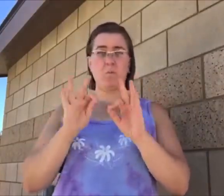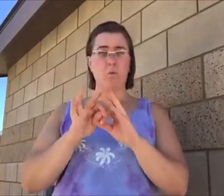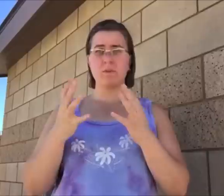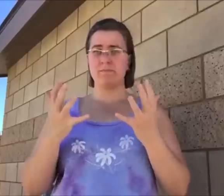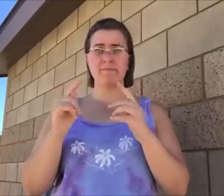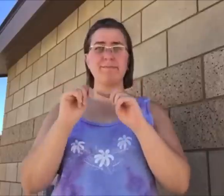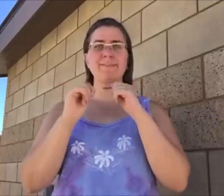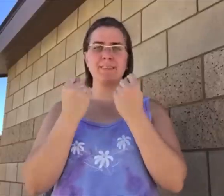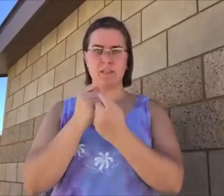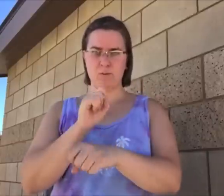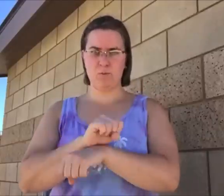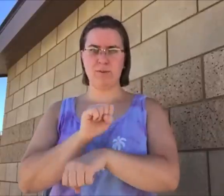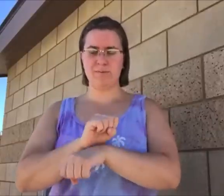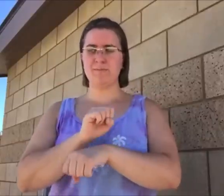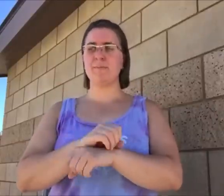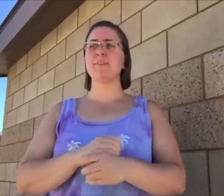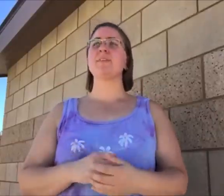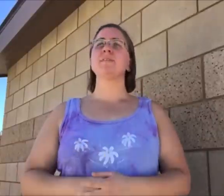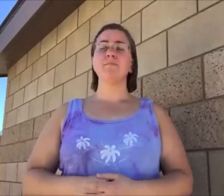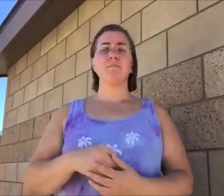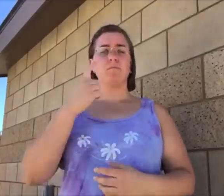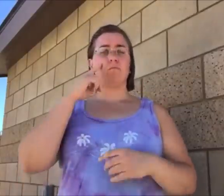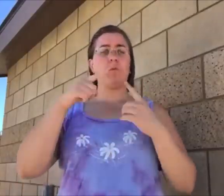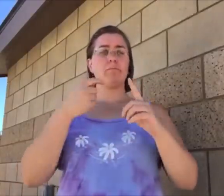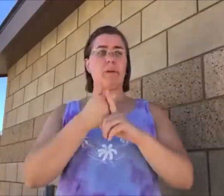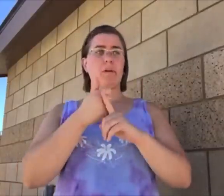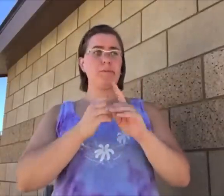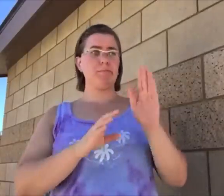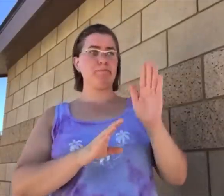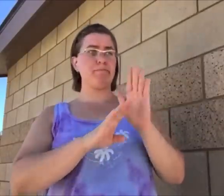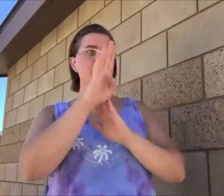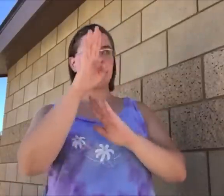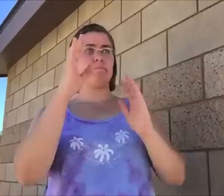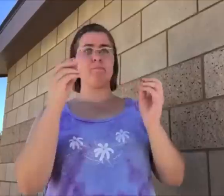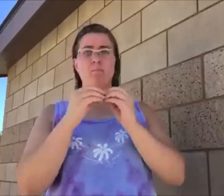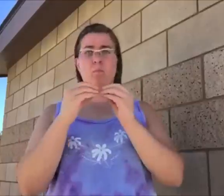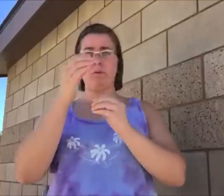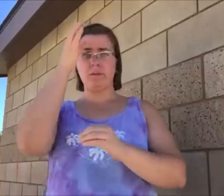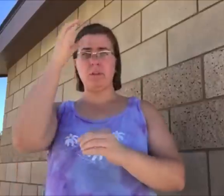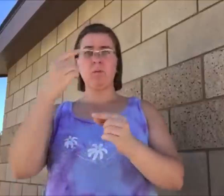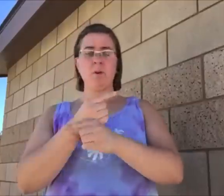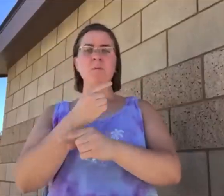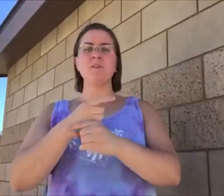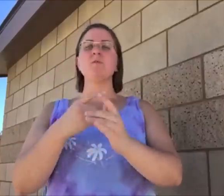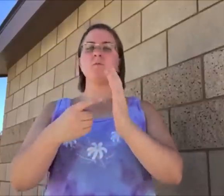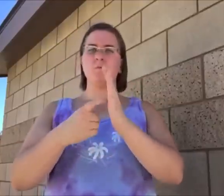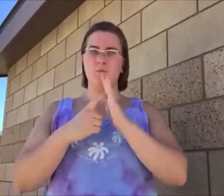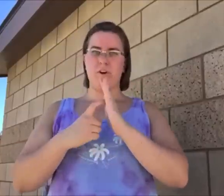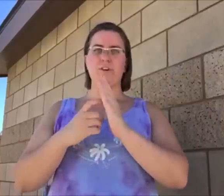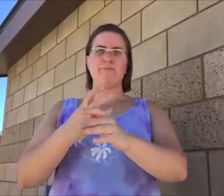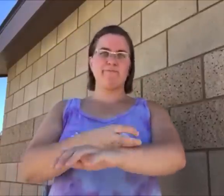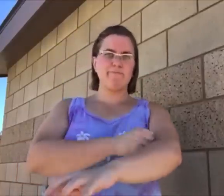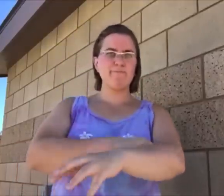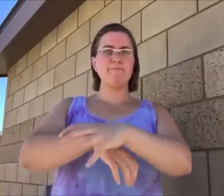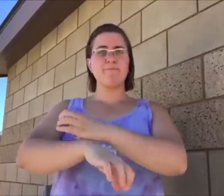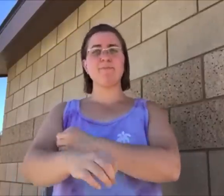and the next important dynamic - teamwork. As concepts in STEM fields become more advanced, it will require more grit, determination, and collaboration